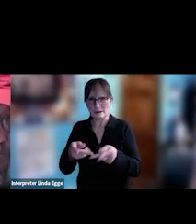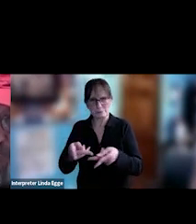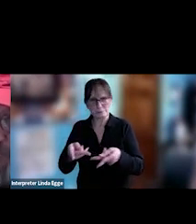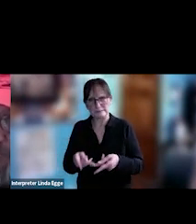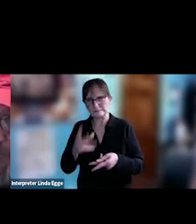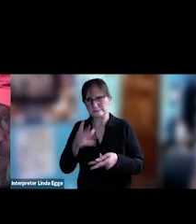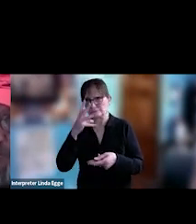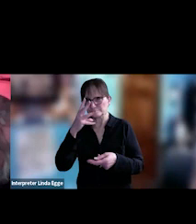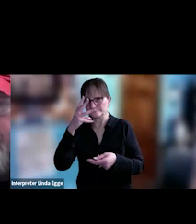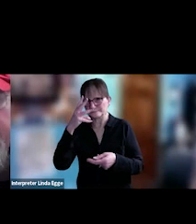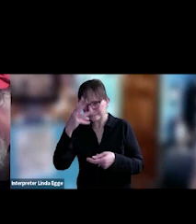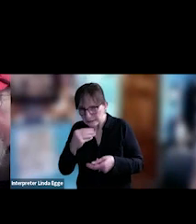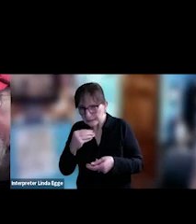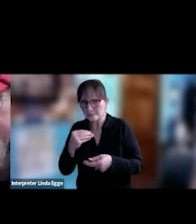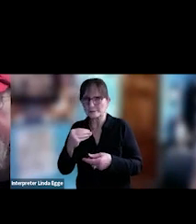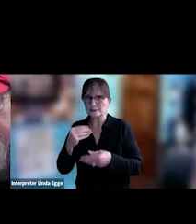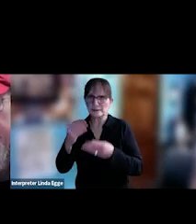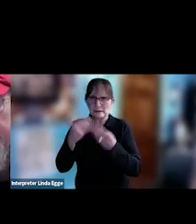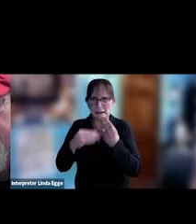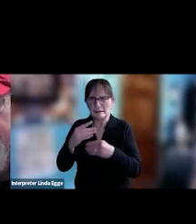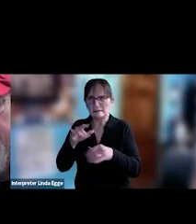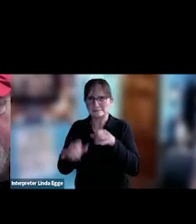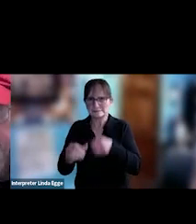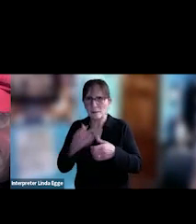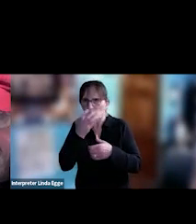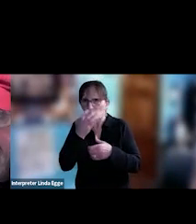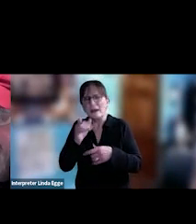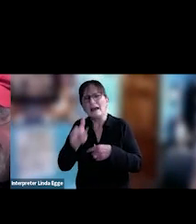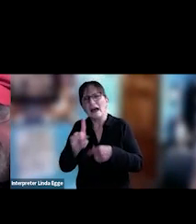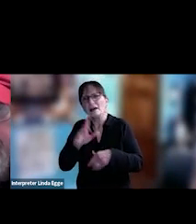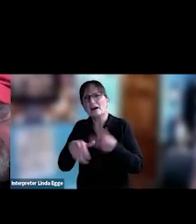And running around asking all the street people,